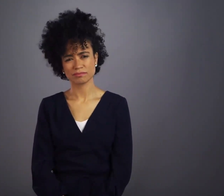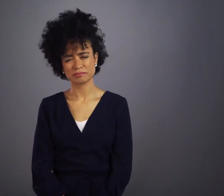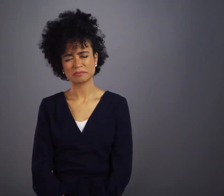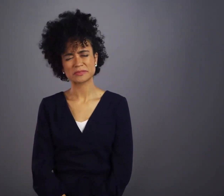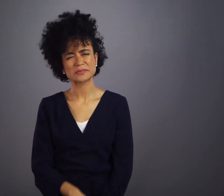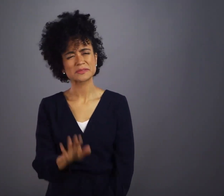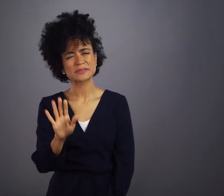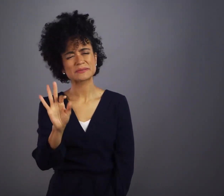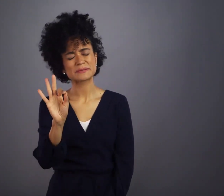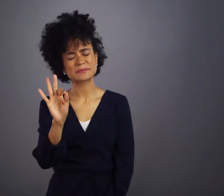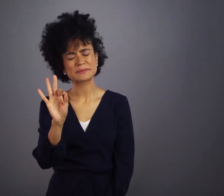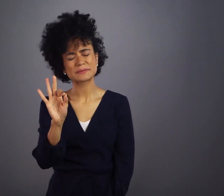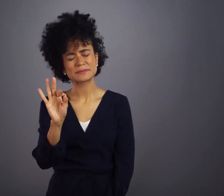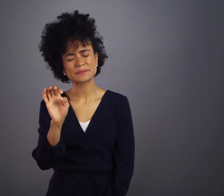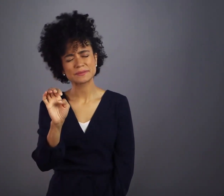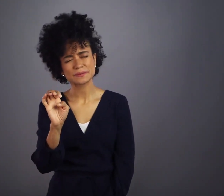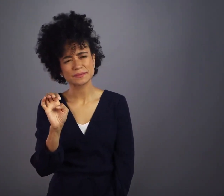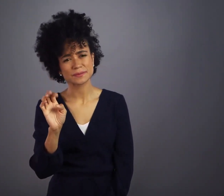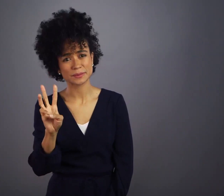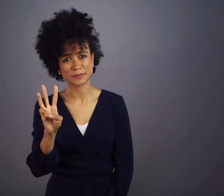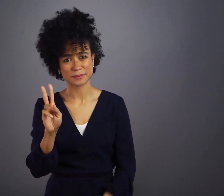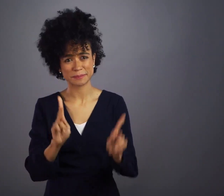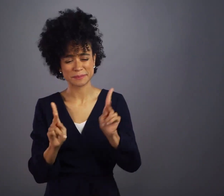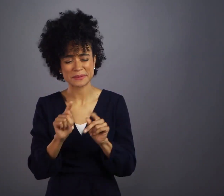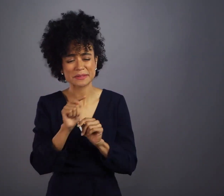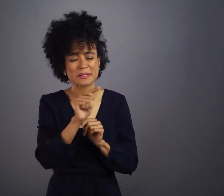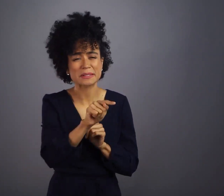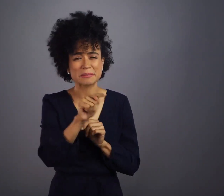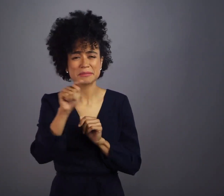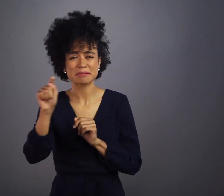How true this is, few realize.